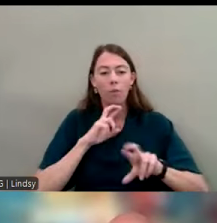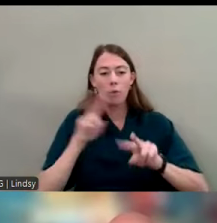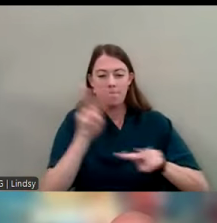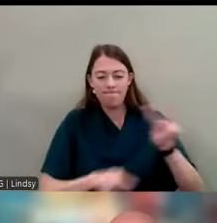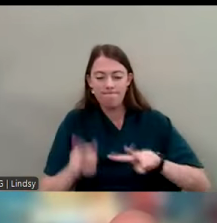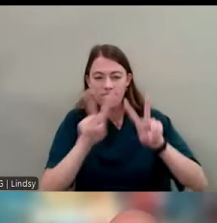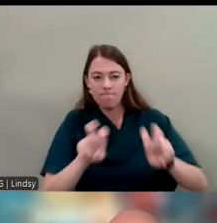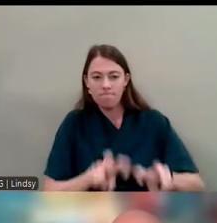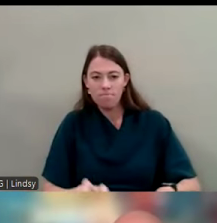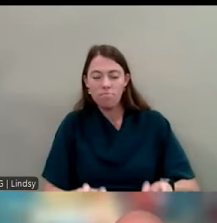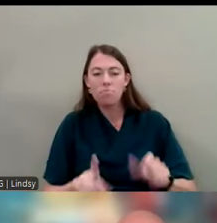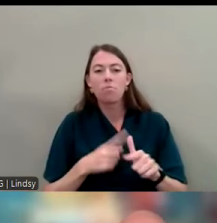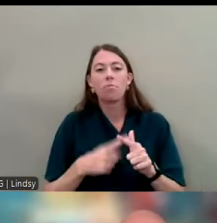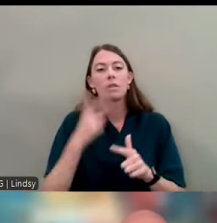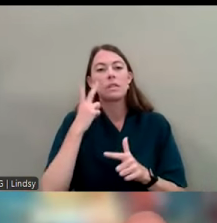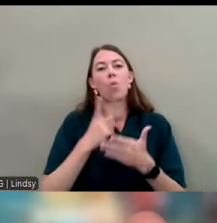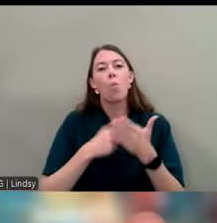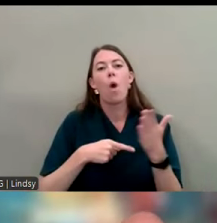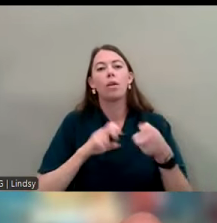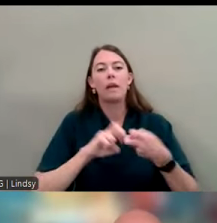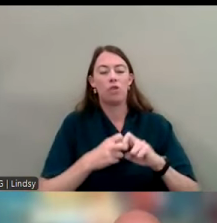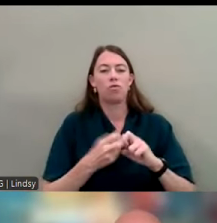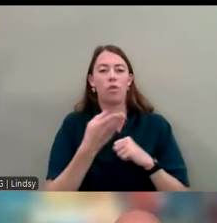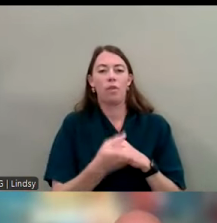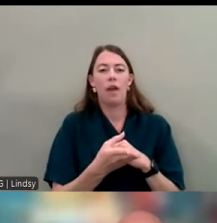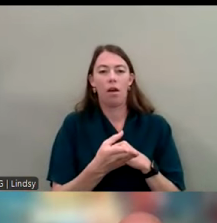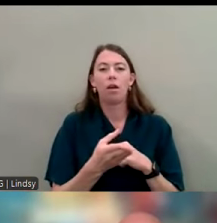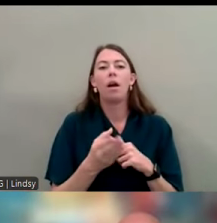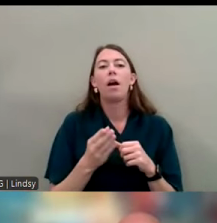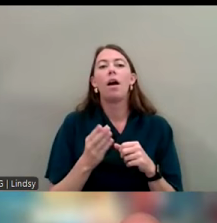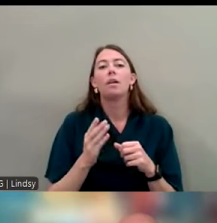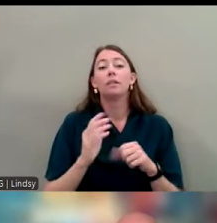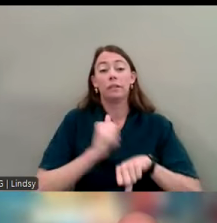Michele had mentioned just a moment ago to be able to set some of those plans; identify the